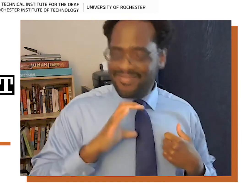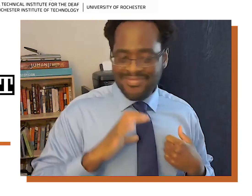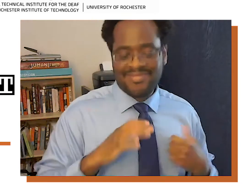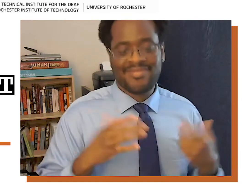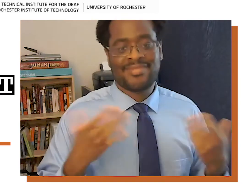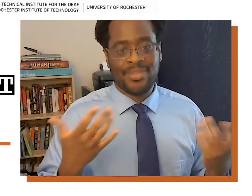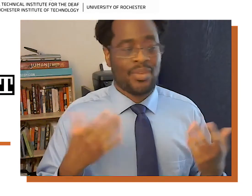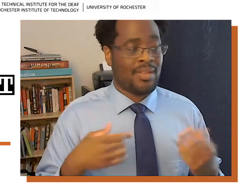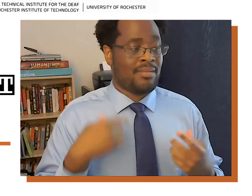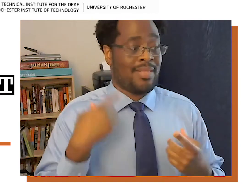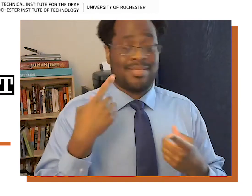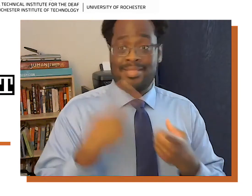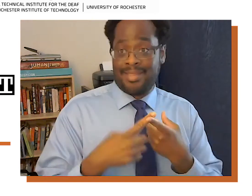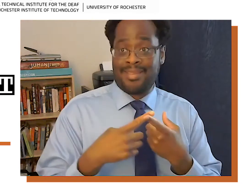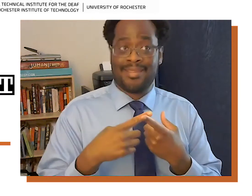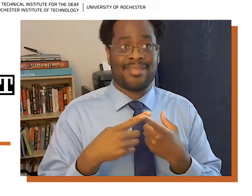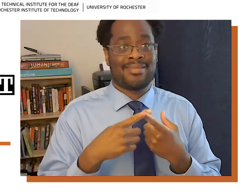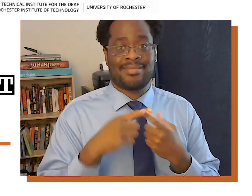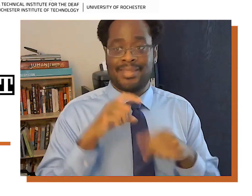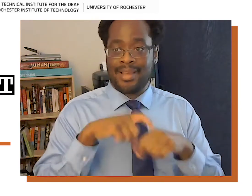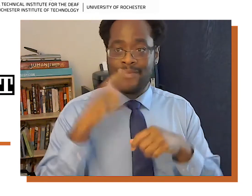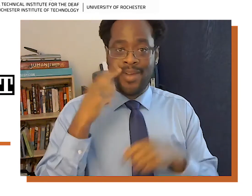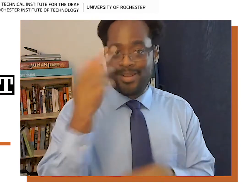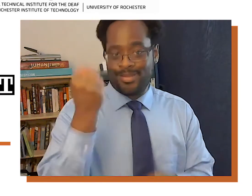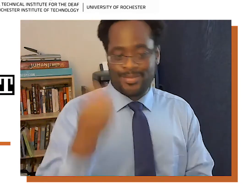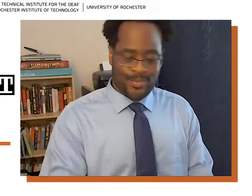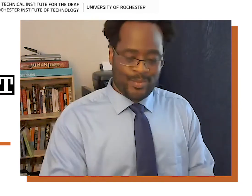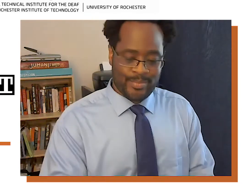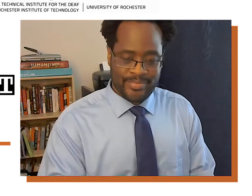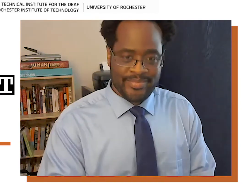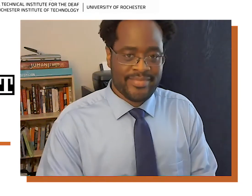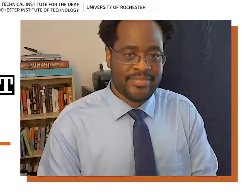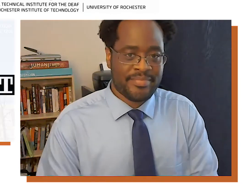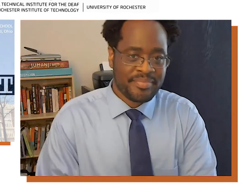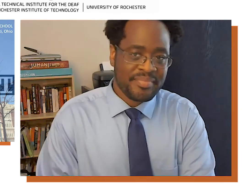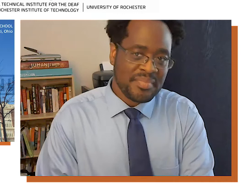and I went for a variety of awards up until high school...